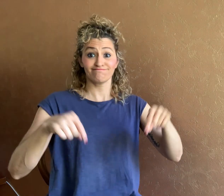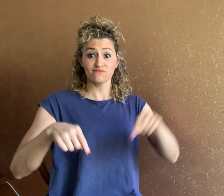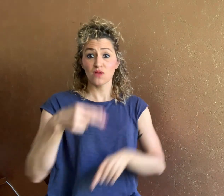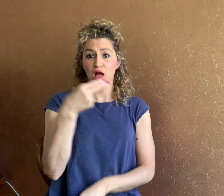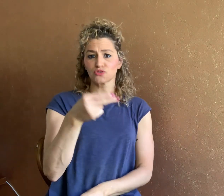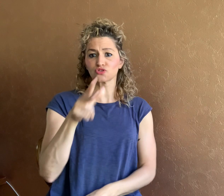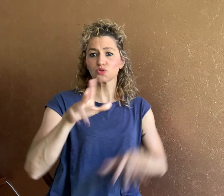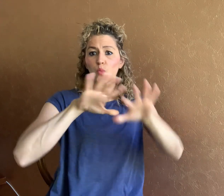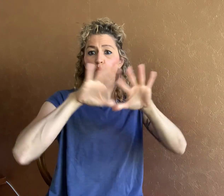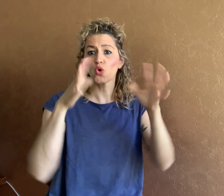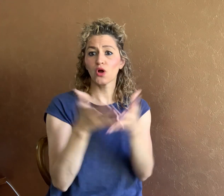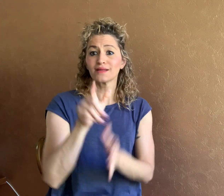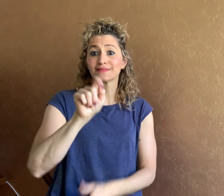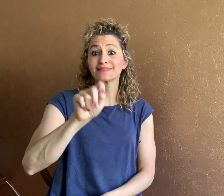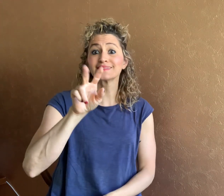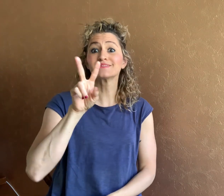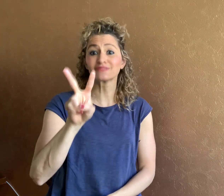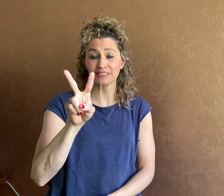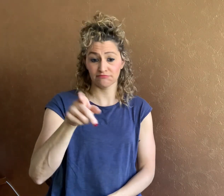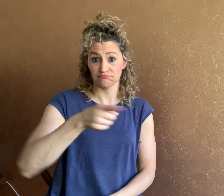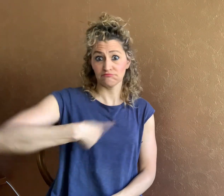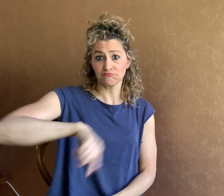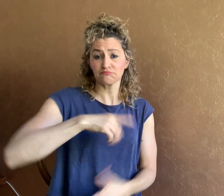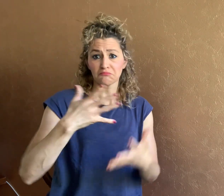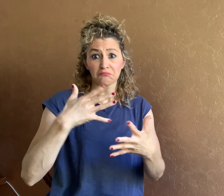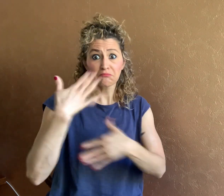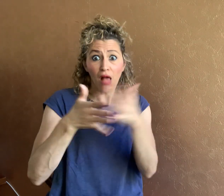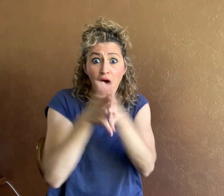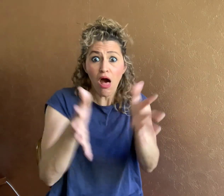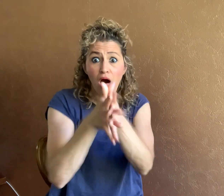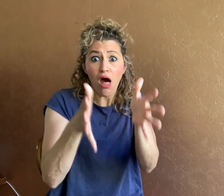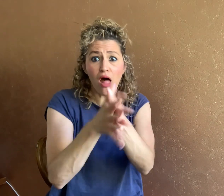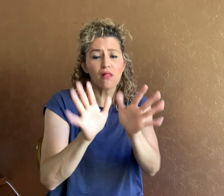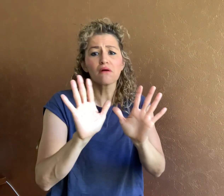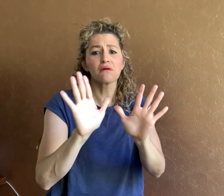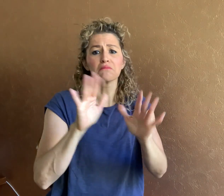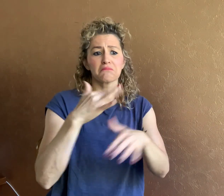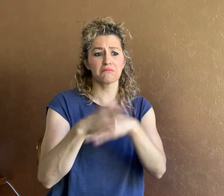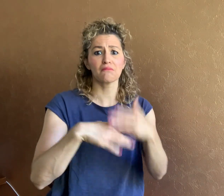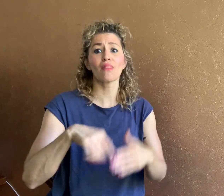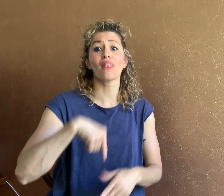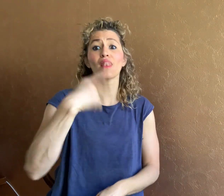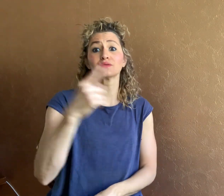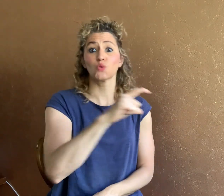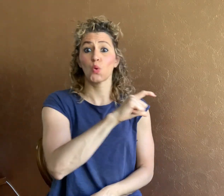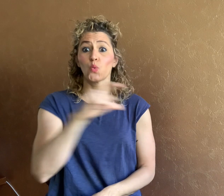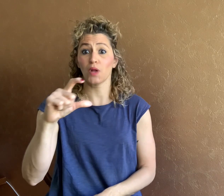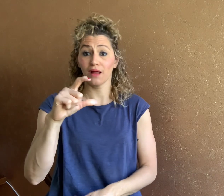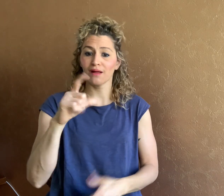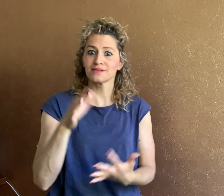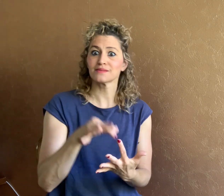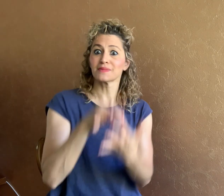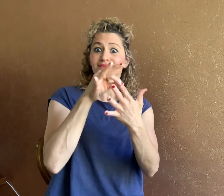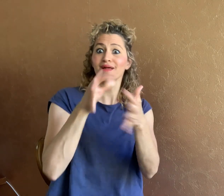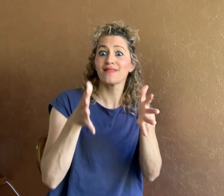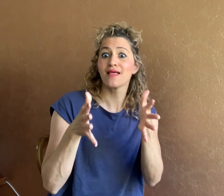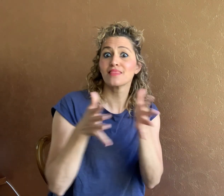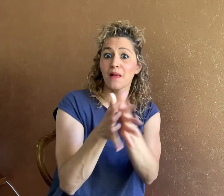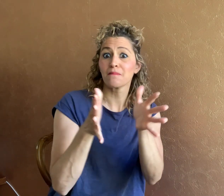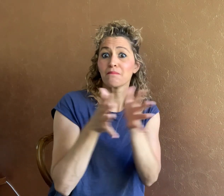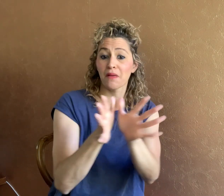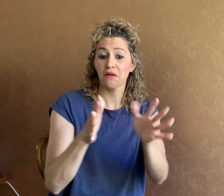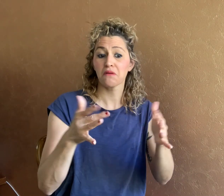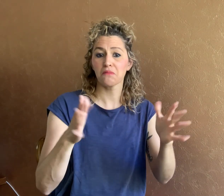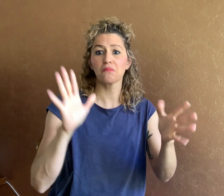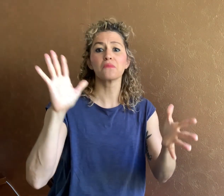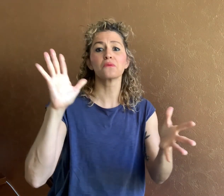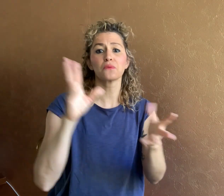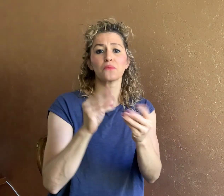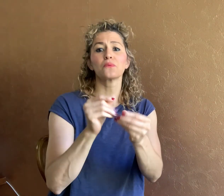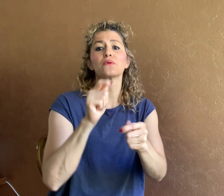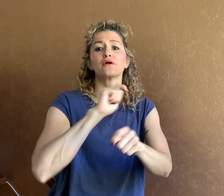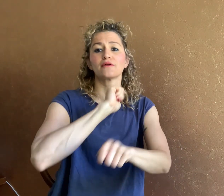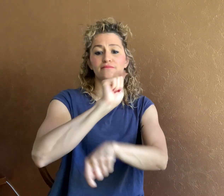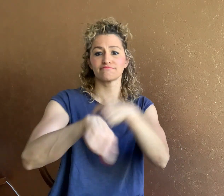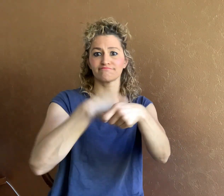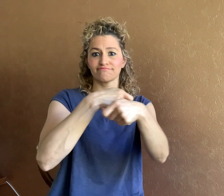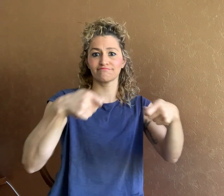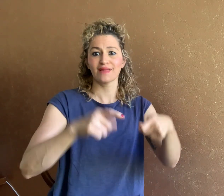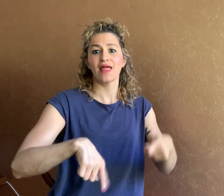so H3 World TV will wrap up the special reporting